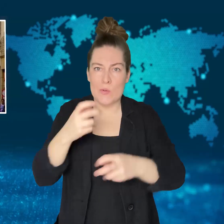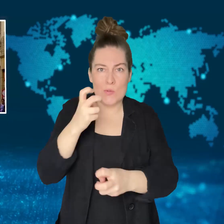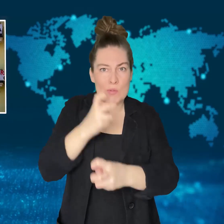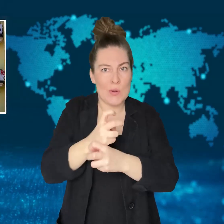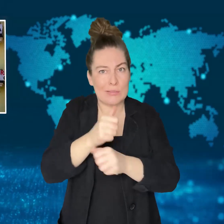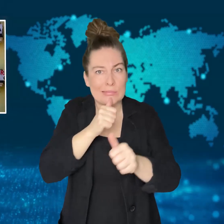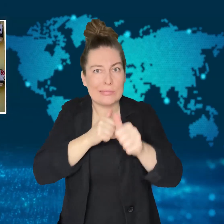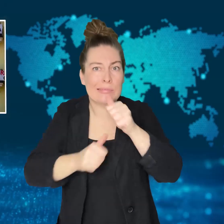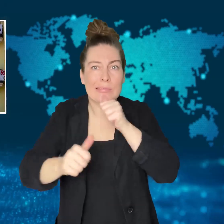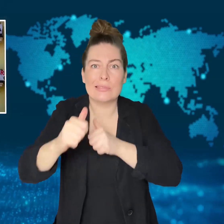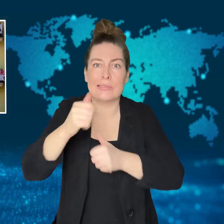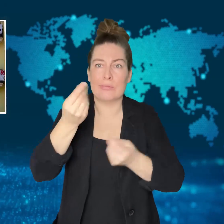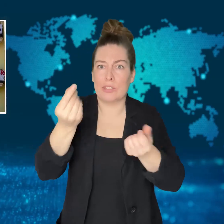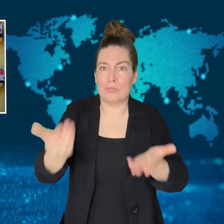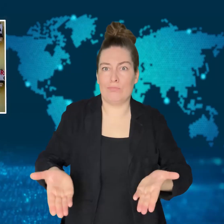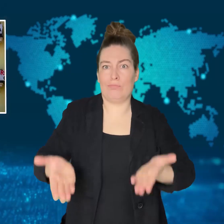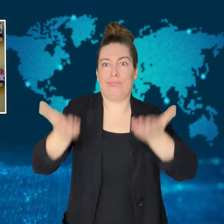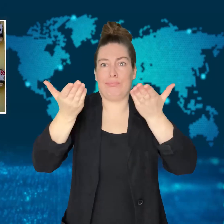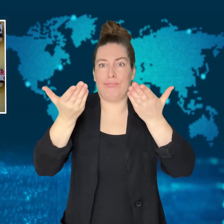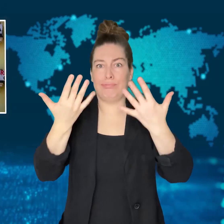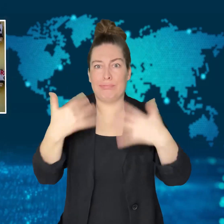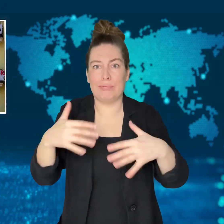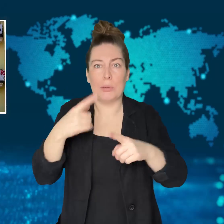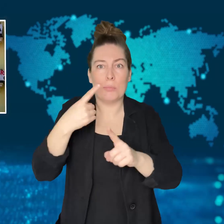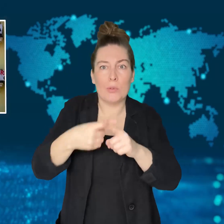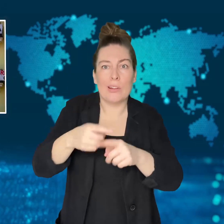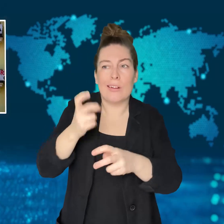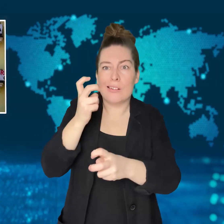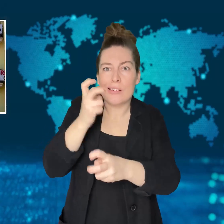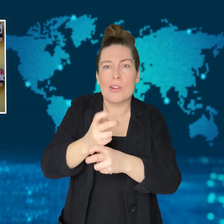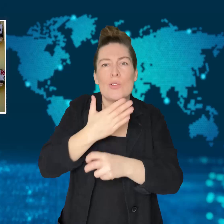the problem may be linked to non-EU property buyers.